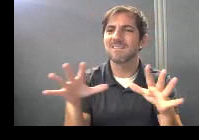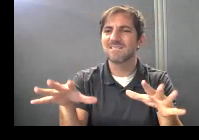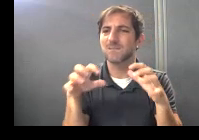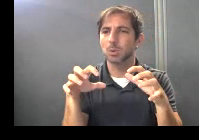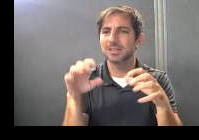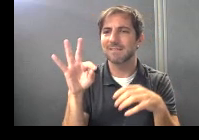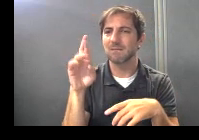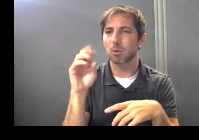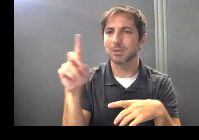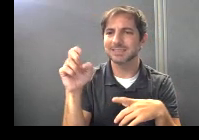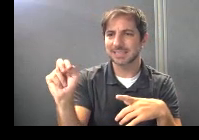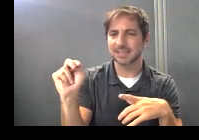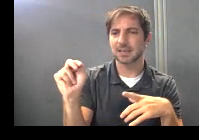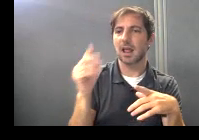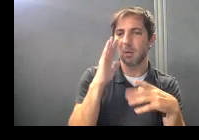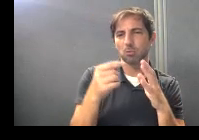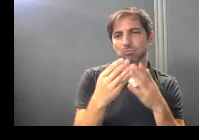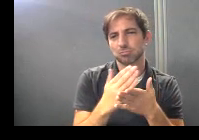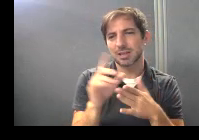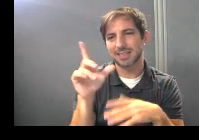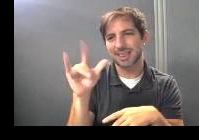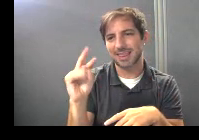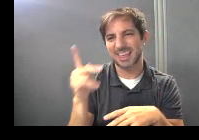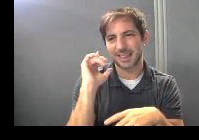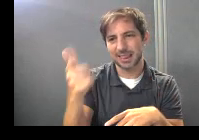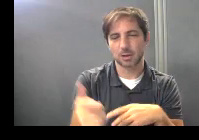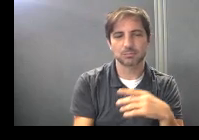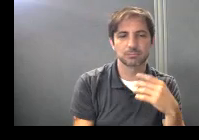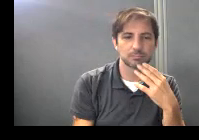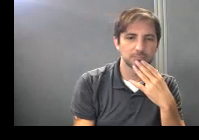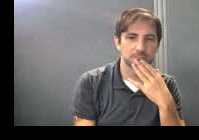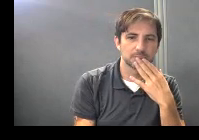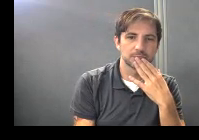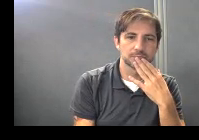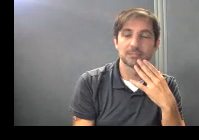THE POWERPOINT THAT WE SEND AFTERWARDS. THERE ARE TWO IMAGES ON THE SCREEN FROM THE